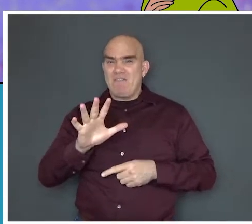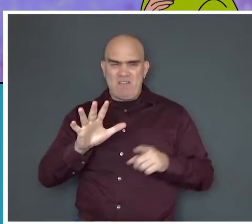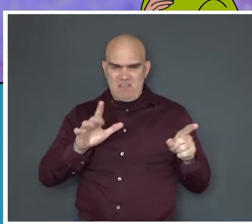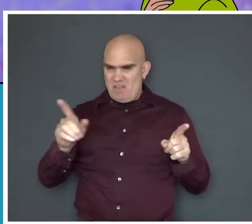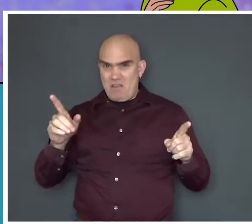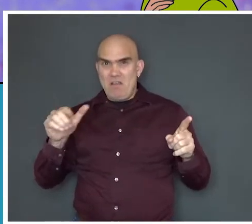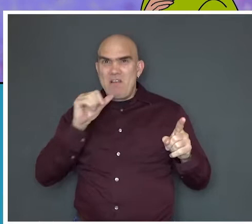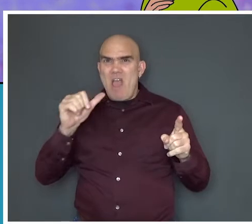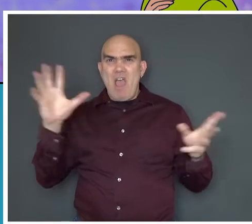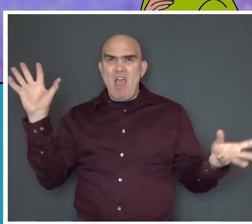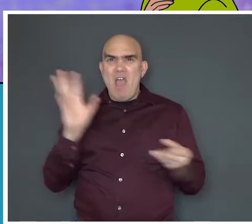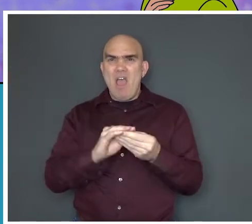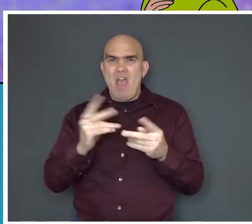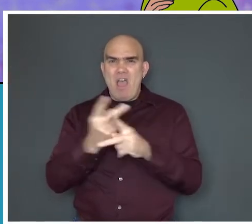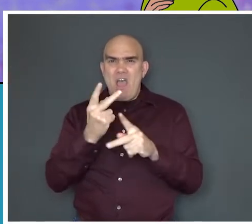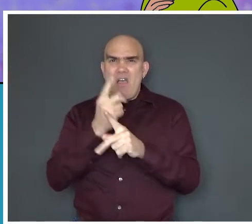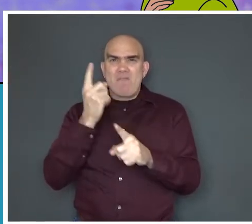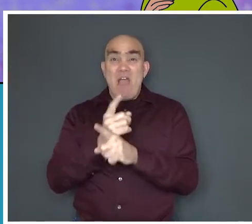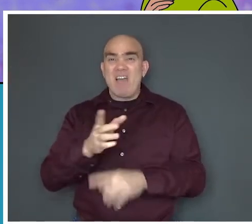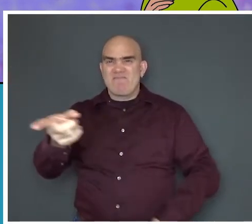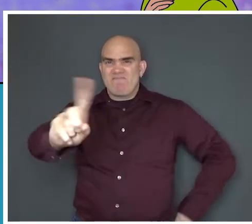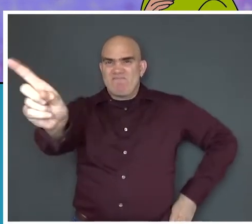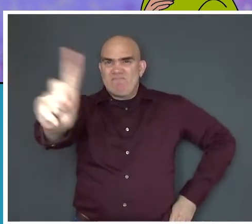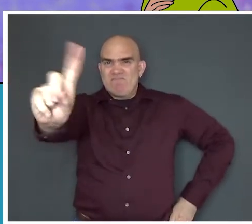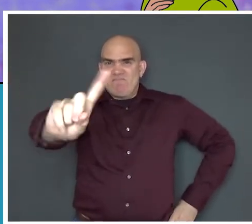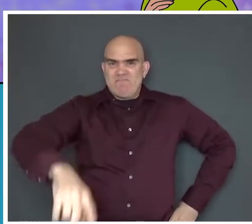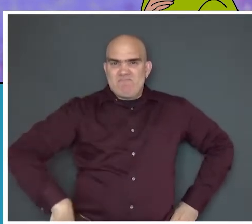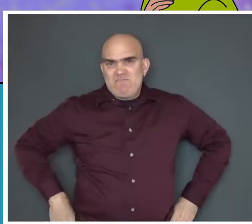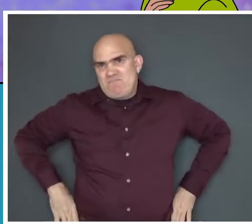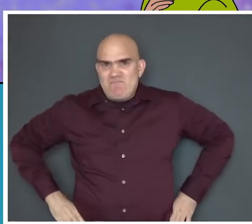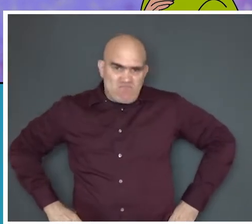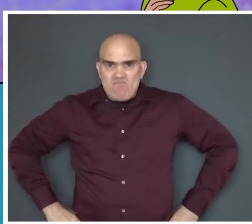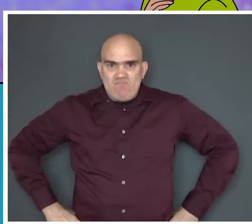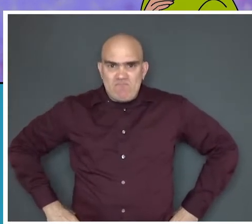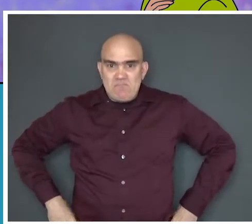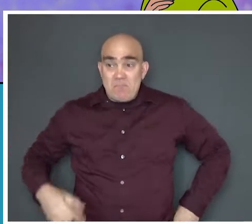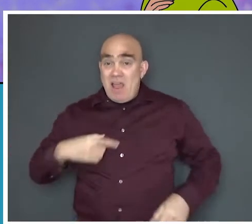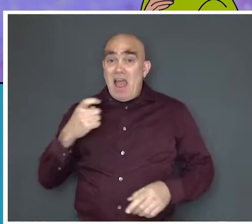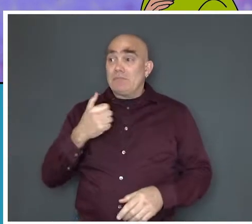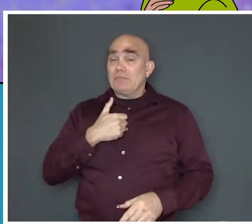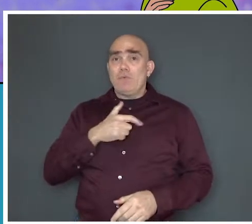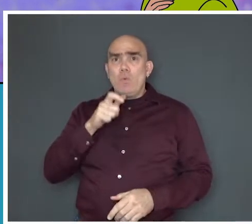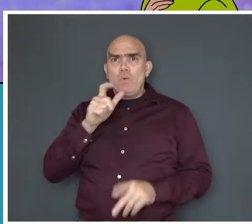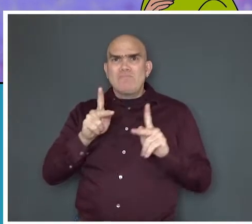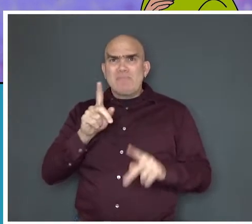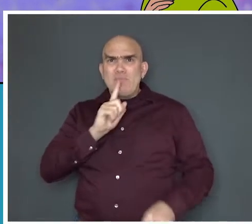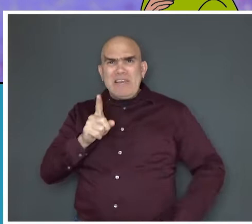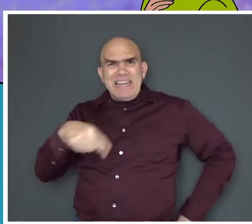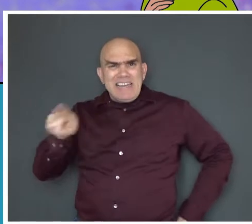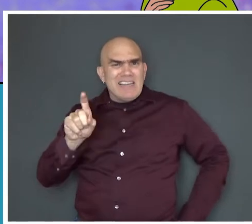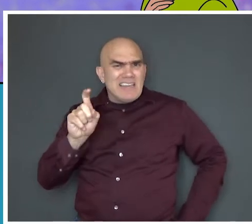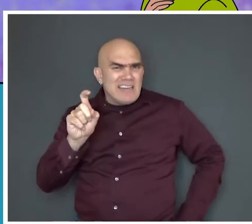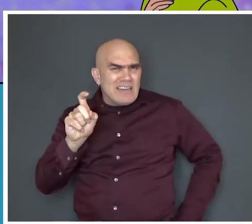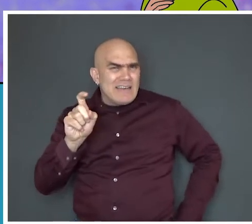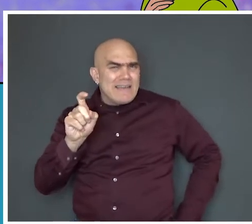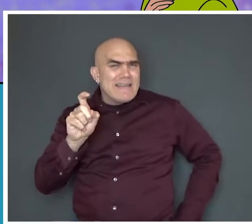Does that add up? I don't think so. I asked myself, who are these zoo people, really?